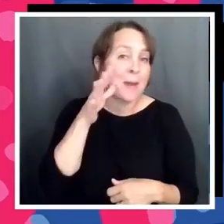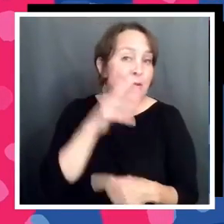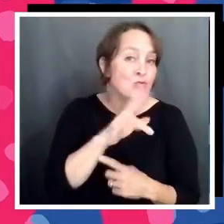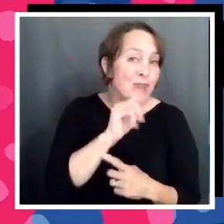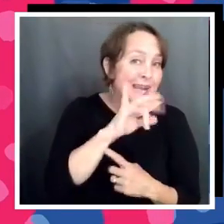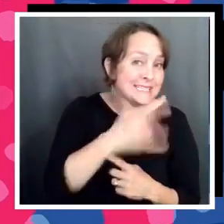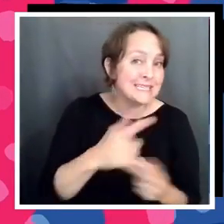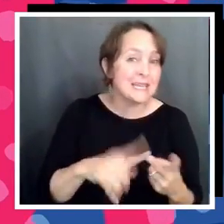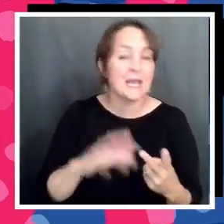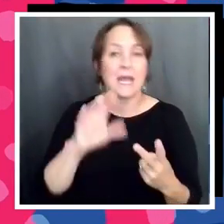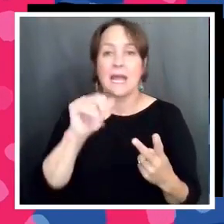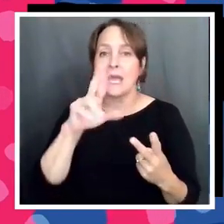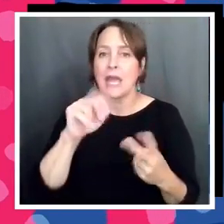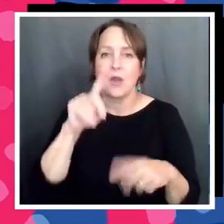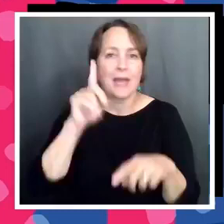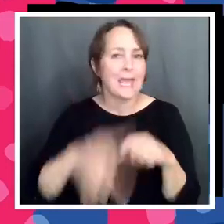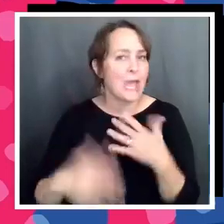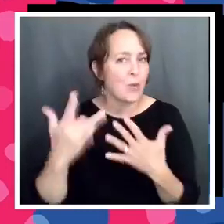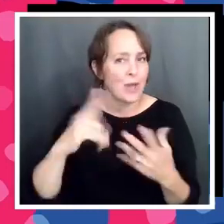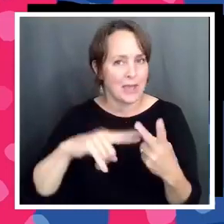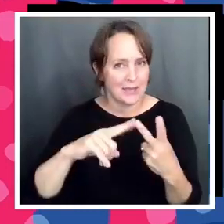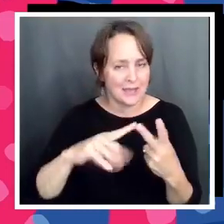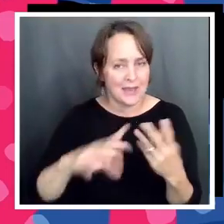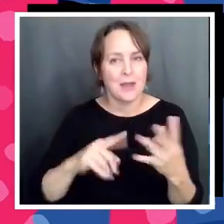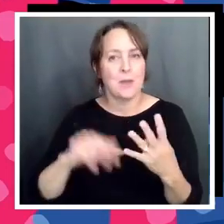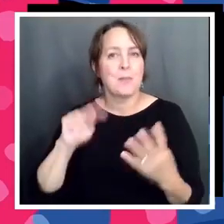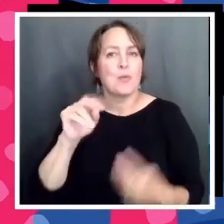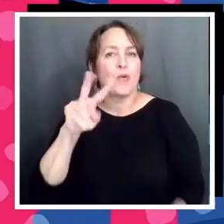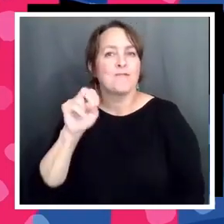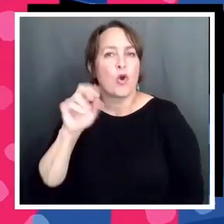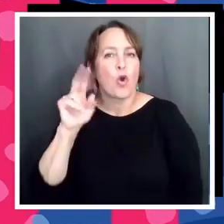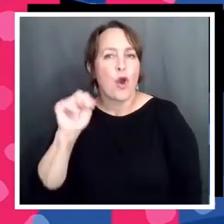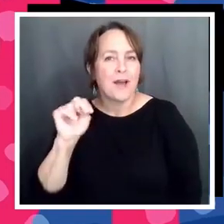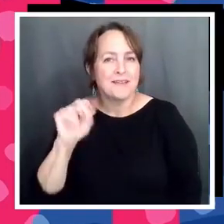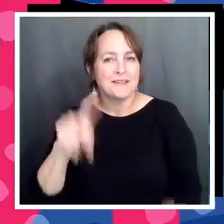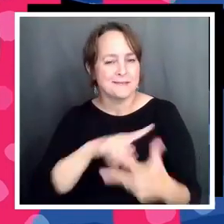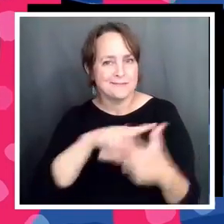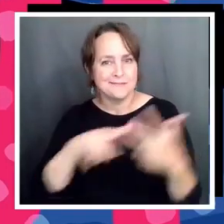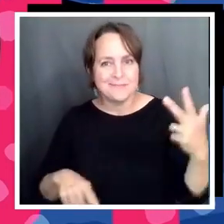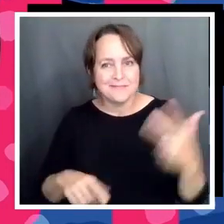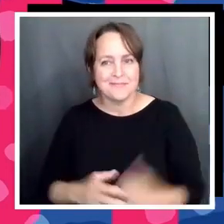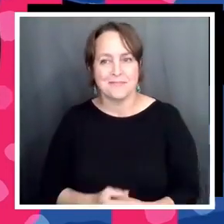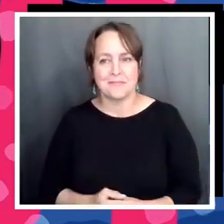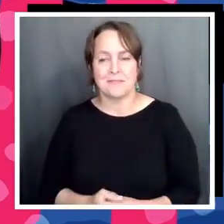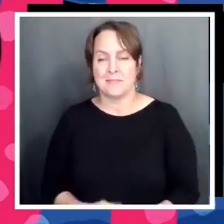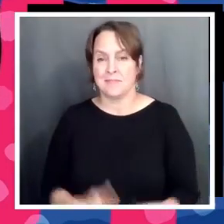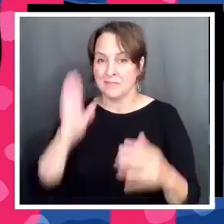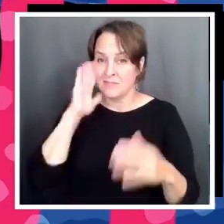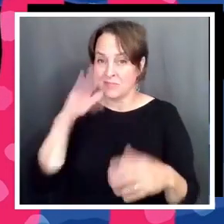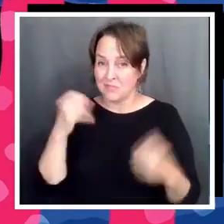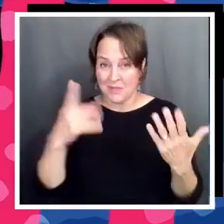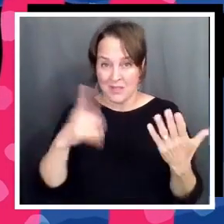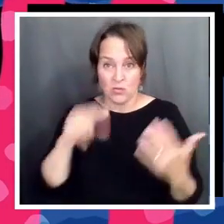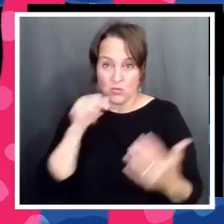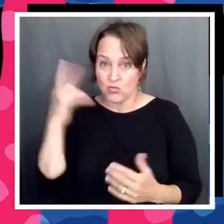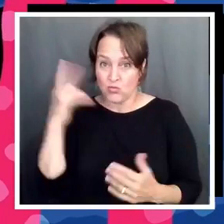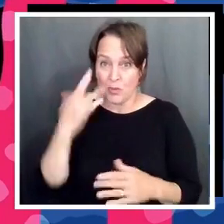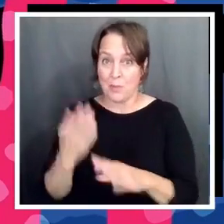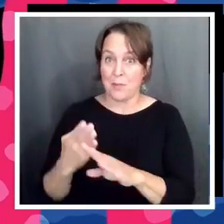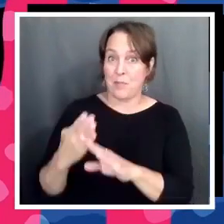EVENT. I AM SO PLEASED TO BE JOINED BY